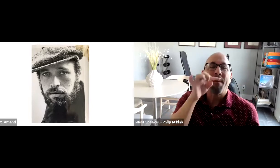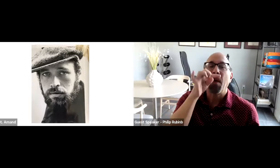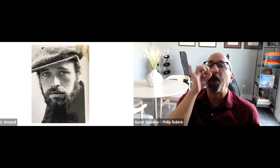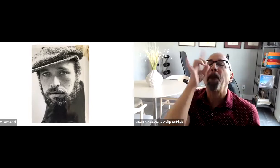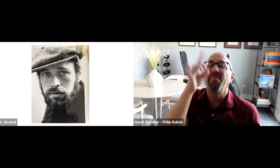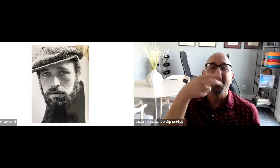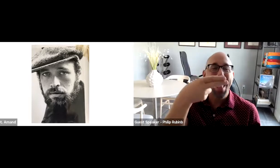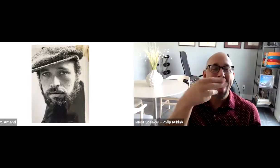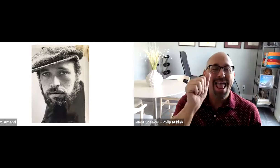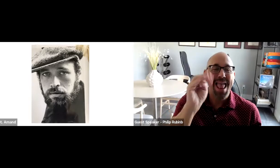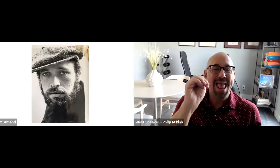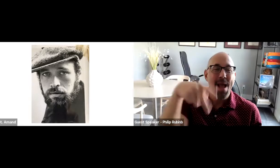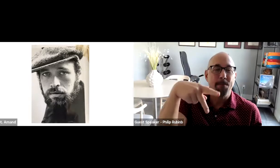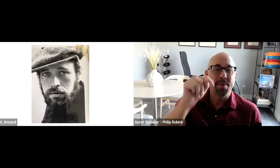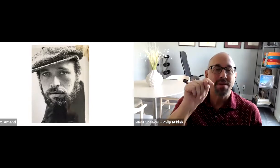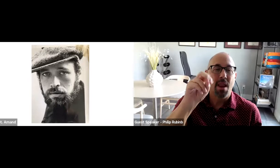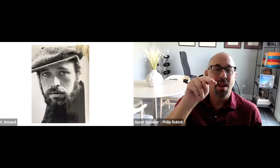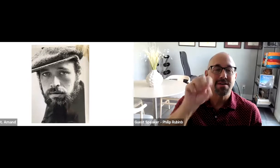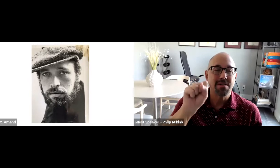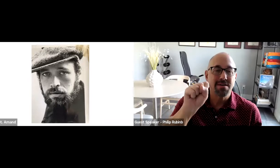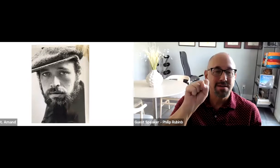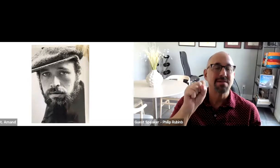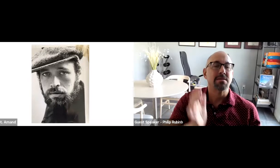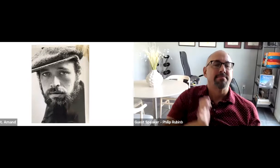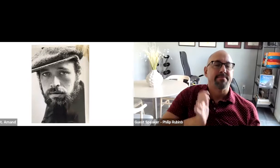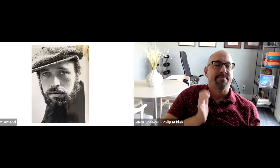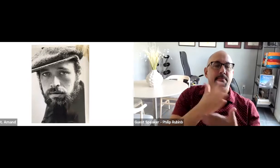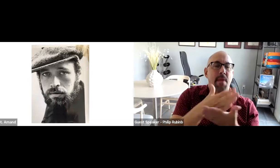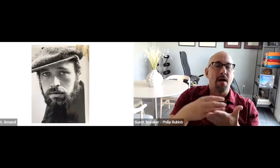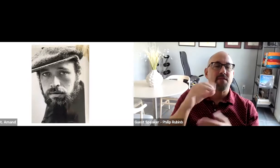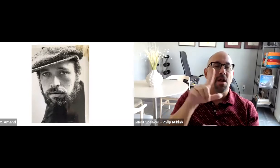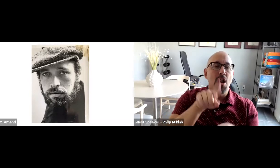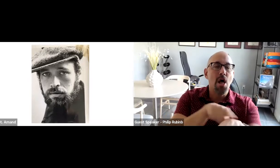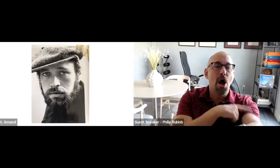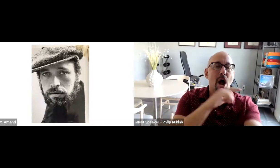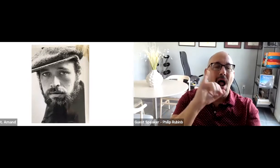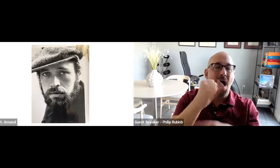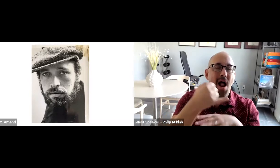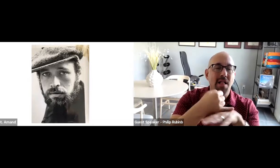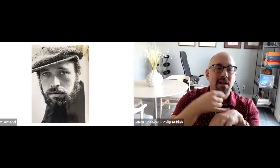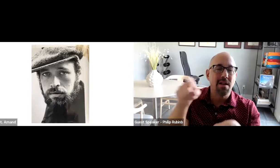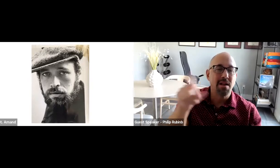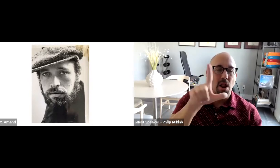and the interior designer had clients in the Hamptons, a very wealthy and snobby area.